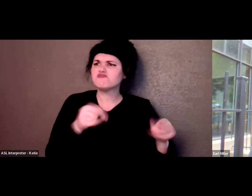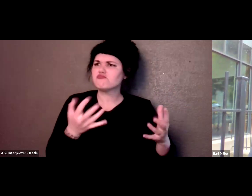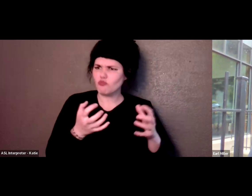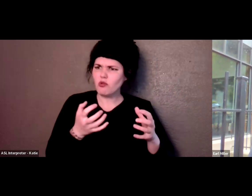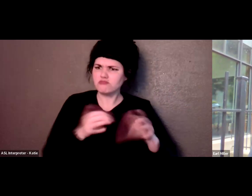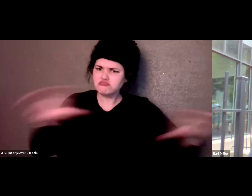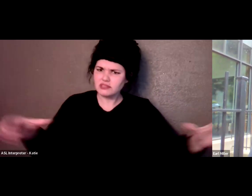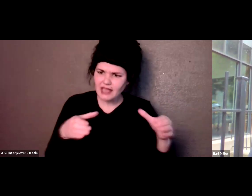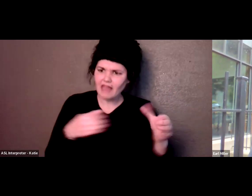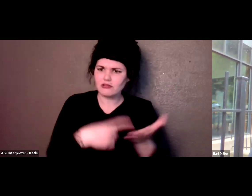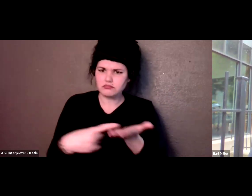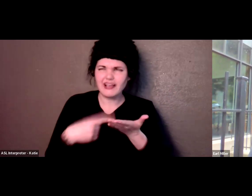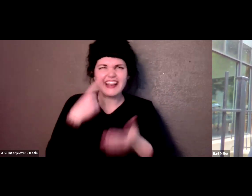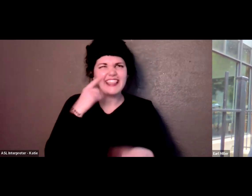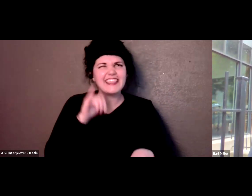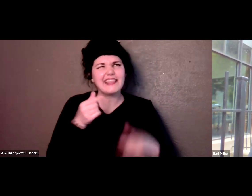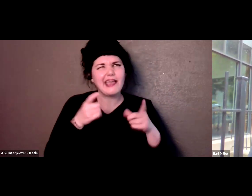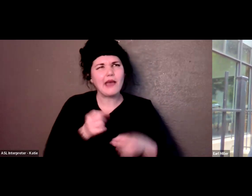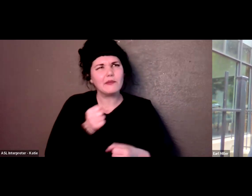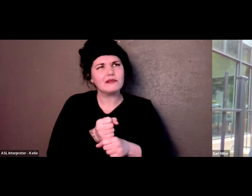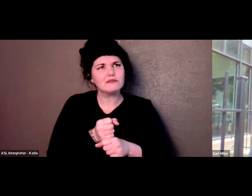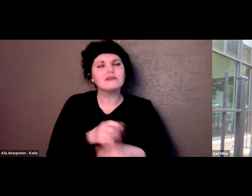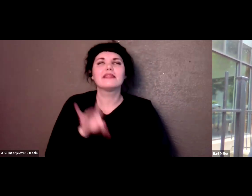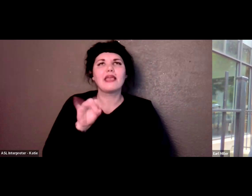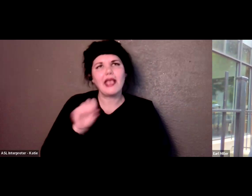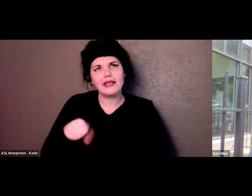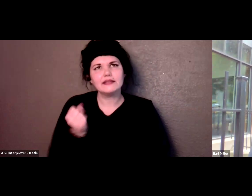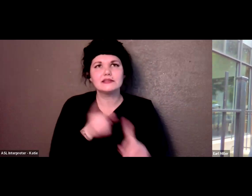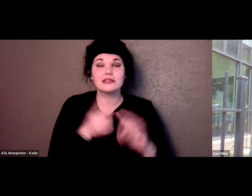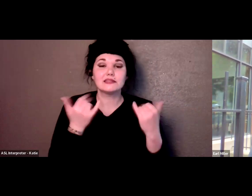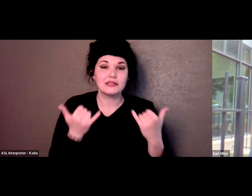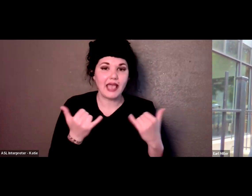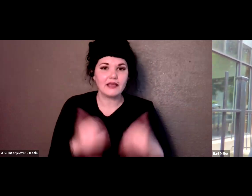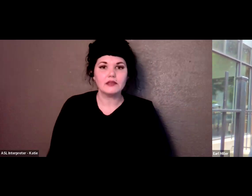that was in the 80s, until today. Hearing voices groups happen all around the country in a